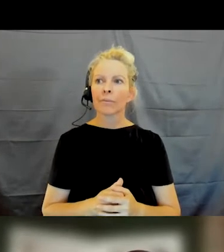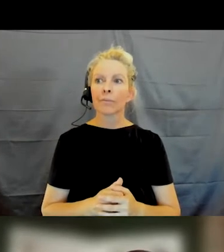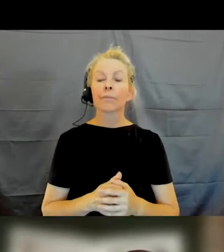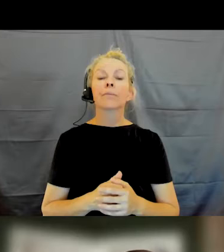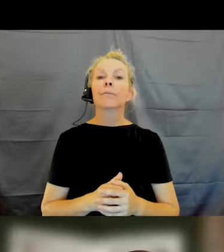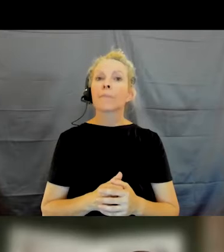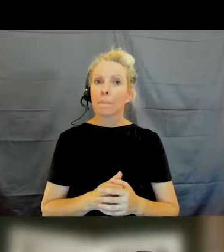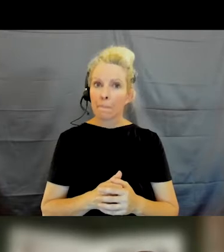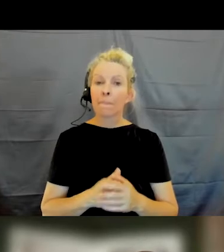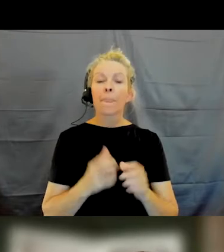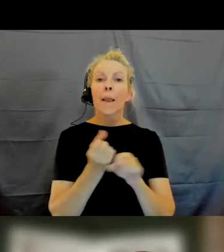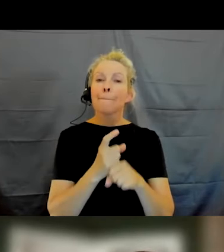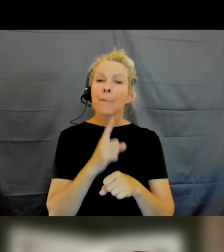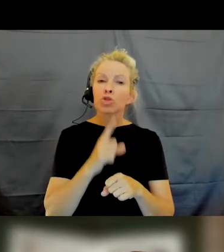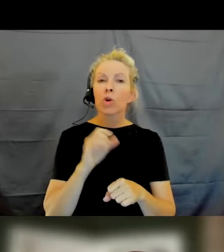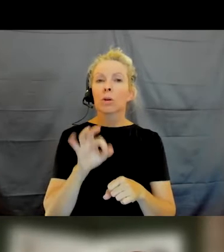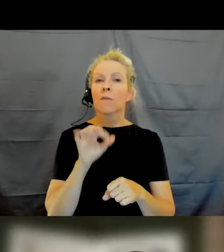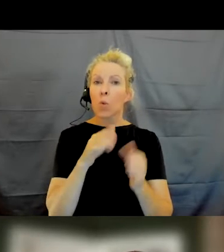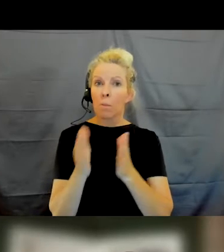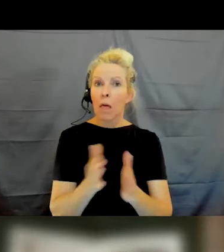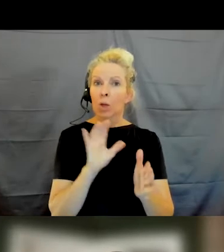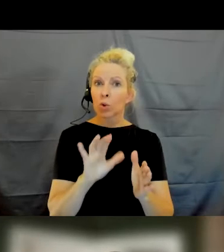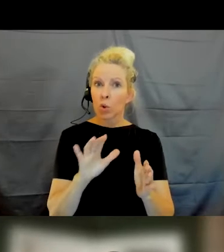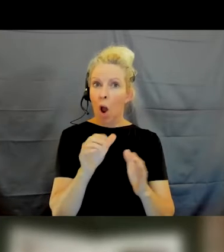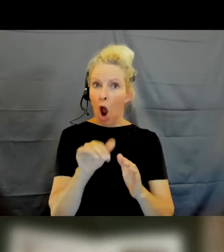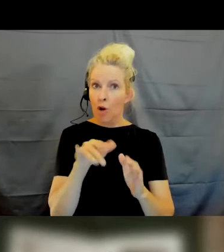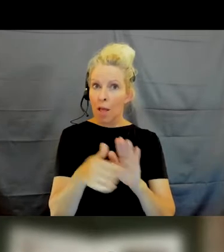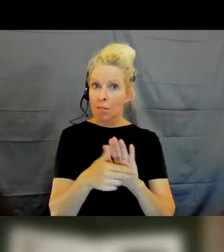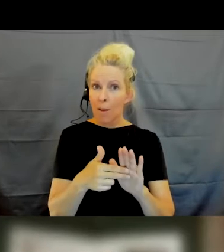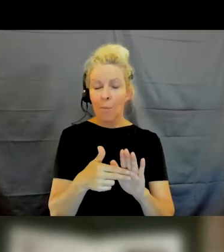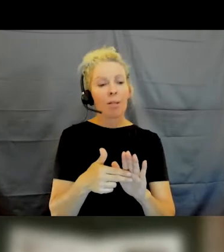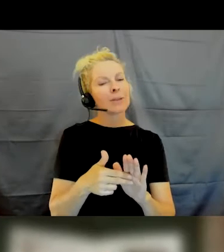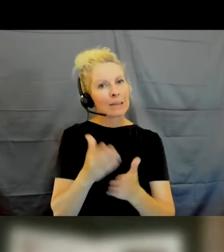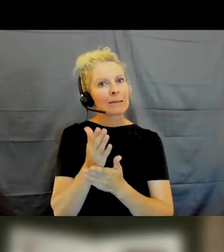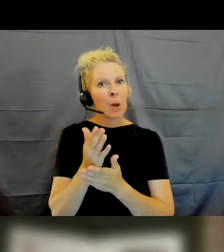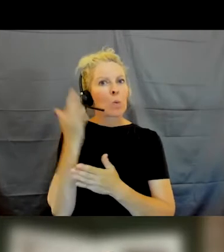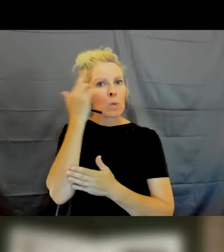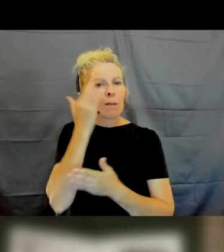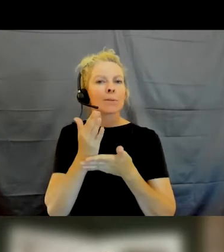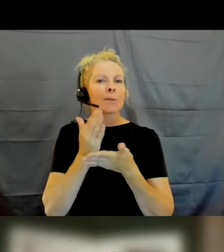or team made and some users will be impacted by not providing a visual label for a field. Is not